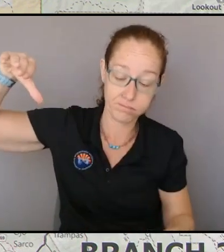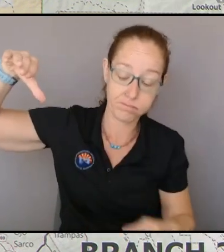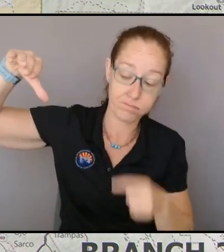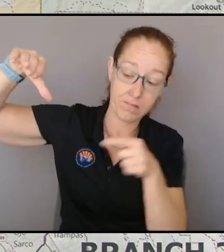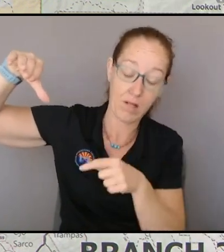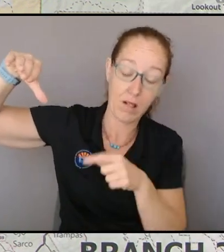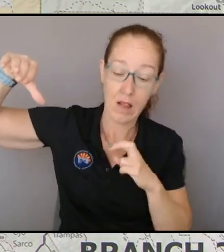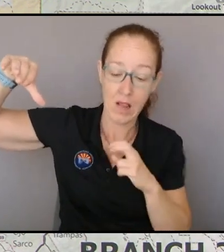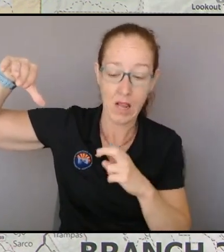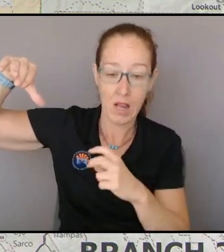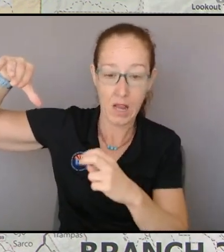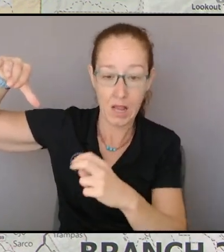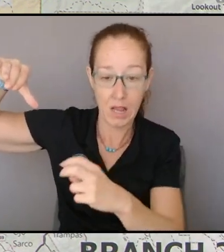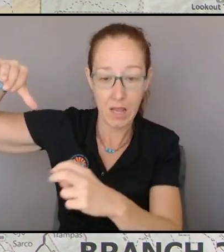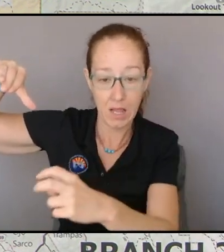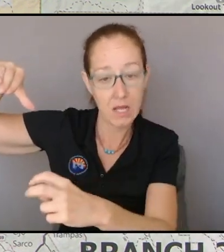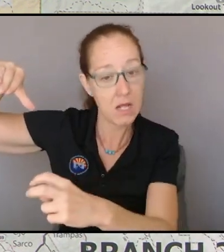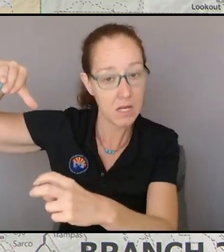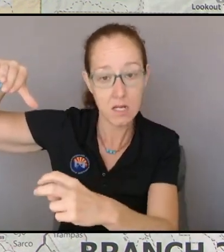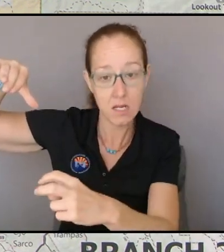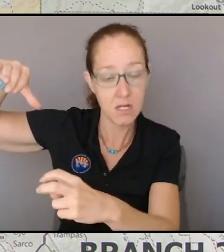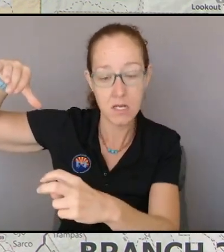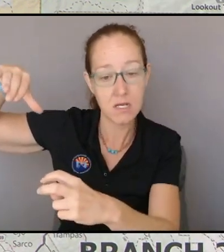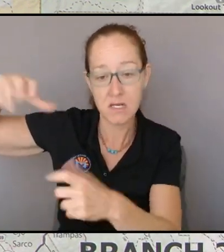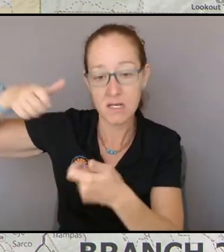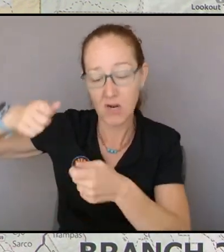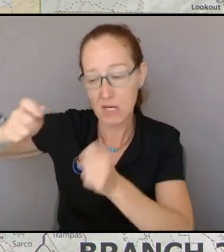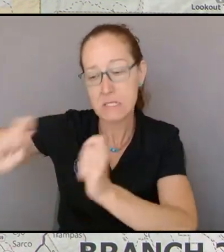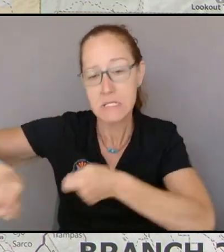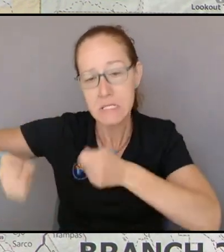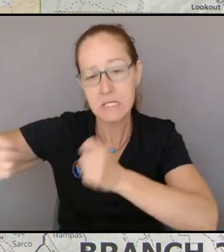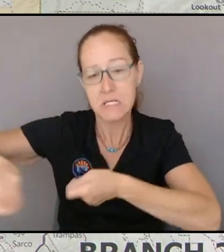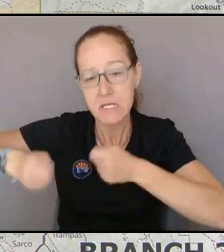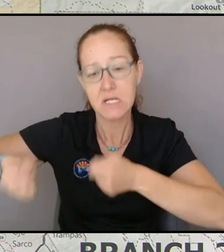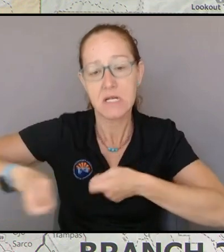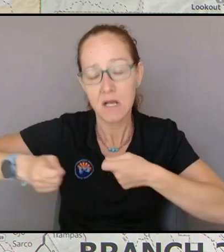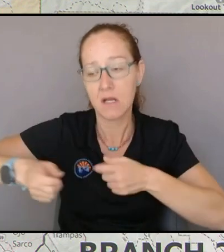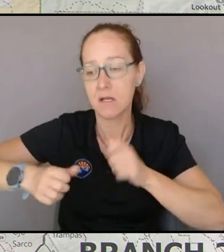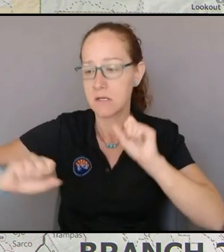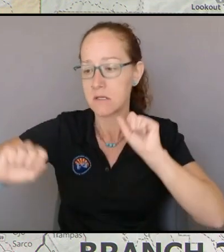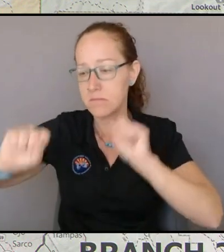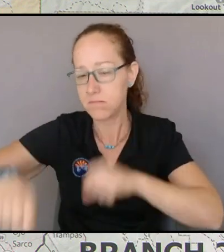trying to pick up this edge, going over heavy dead fall where, you know, you have to cut multiple logs out of the way to